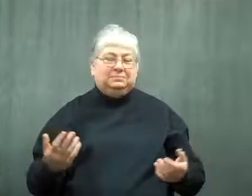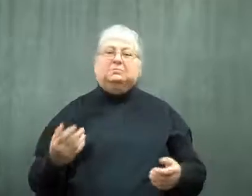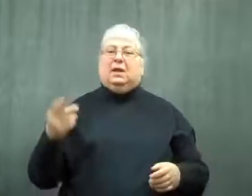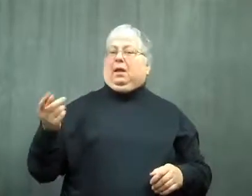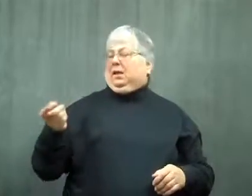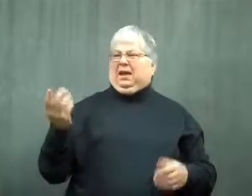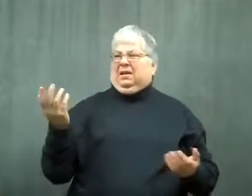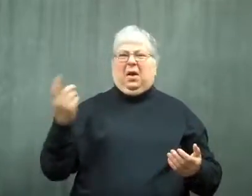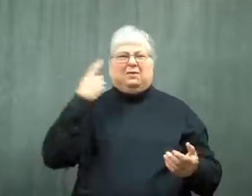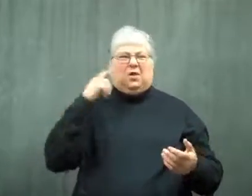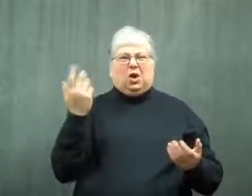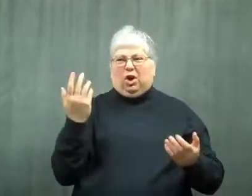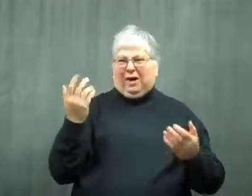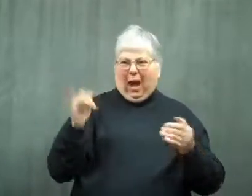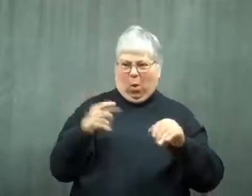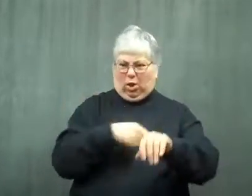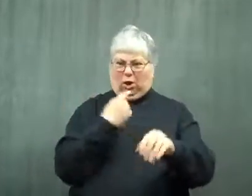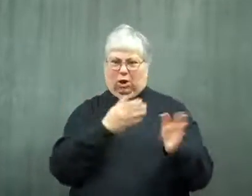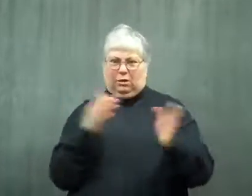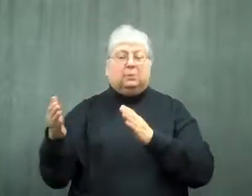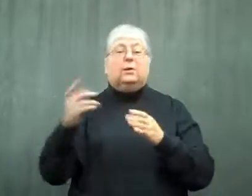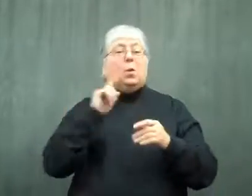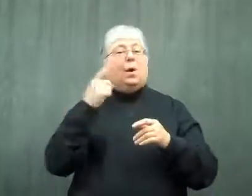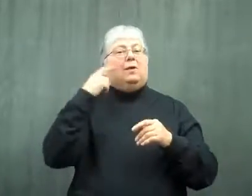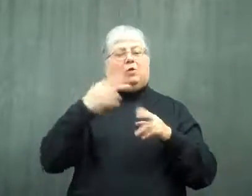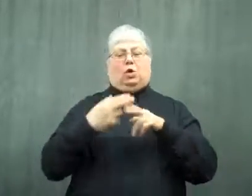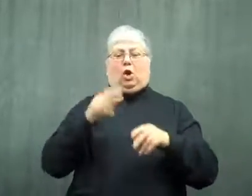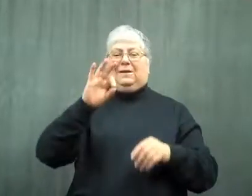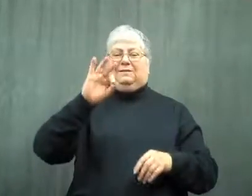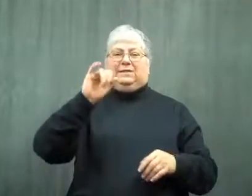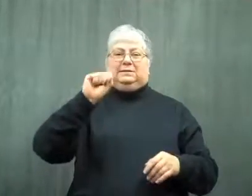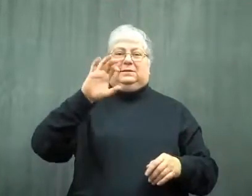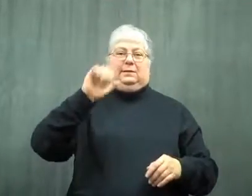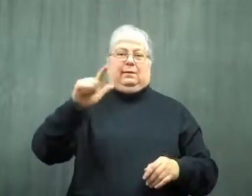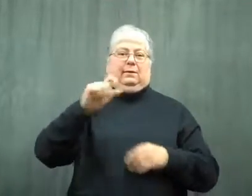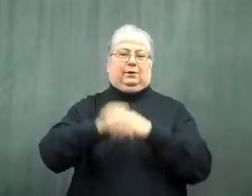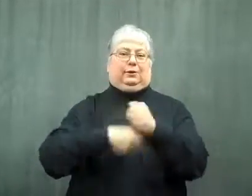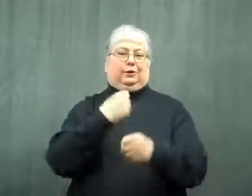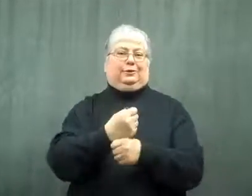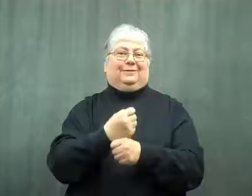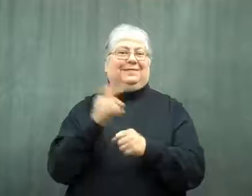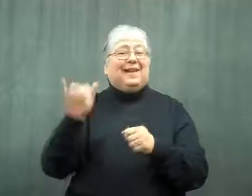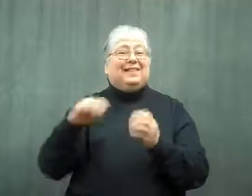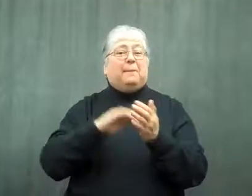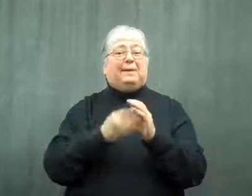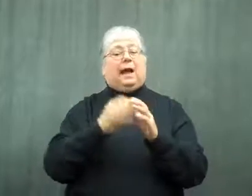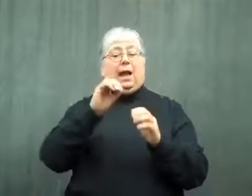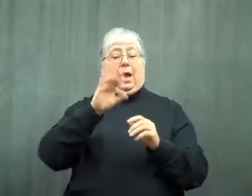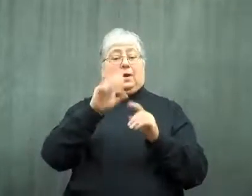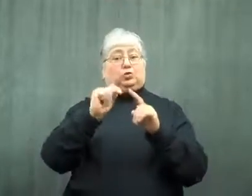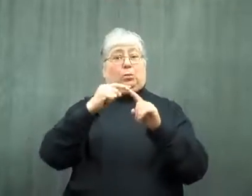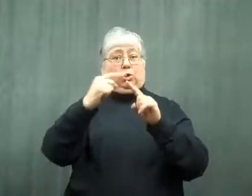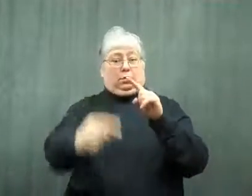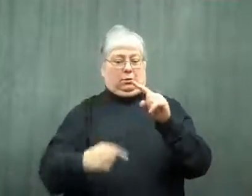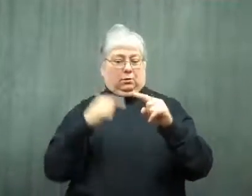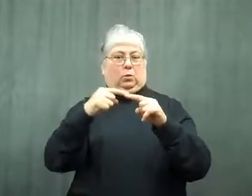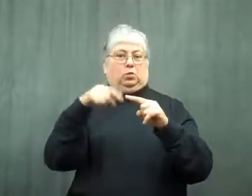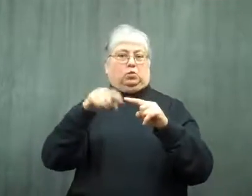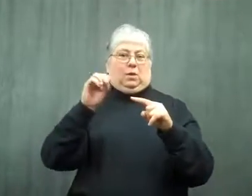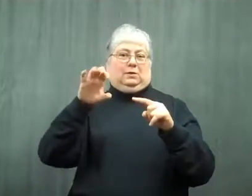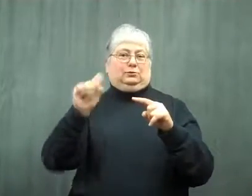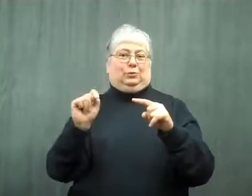The budget is set for a fiscal year, which runs from October to October.